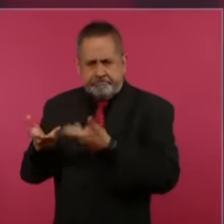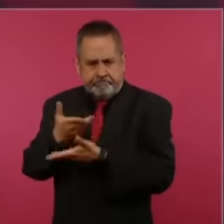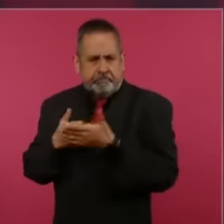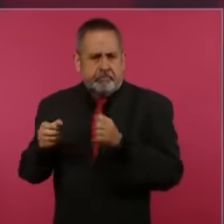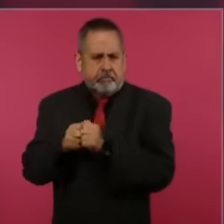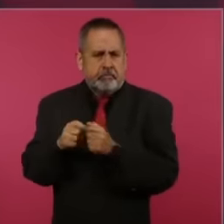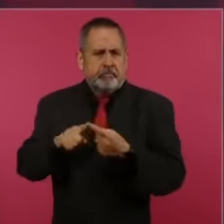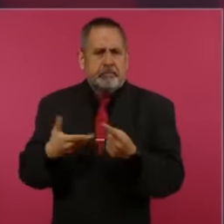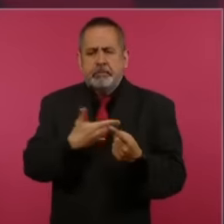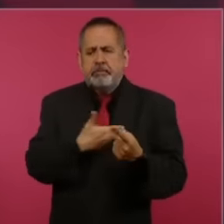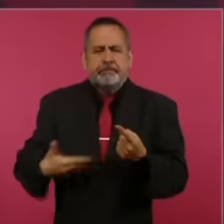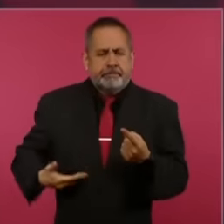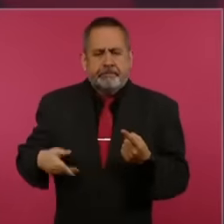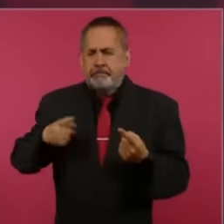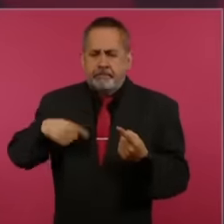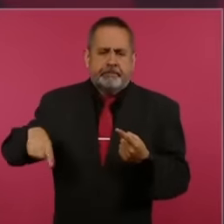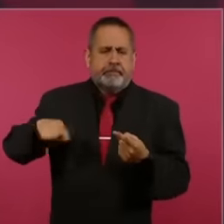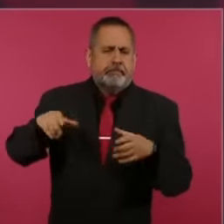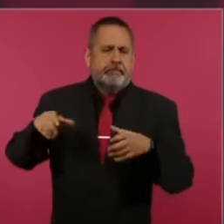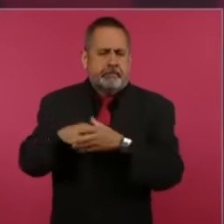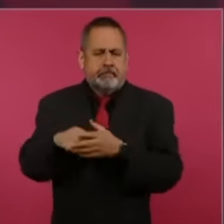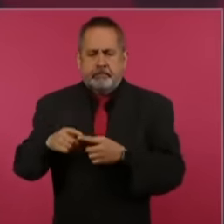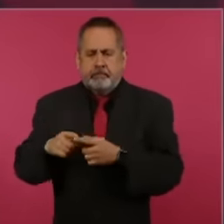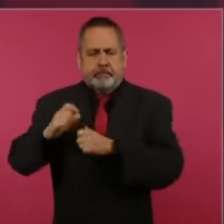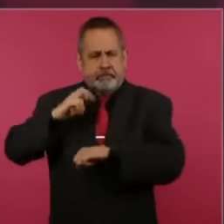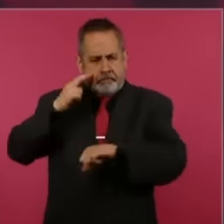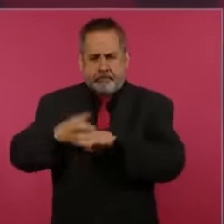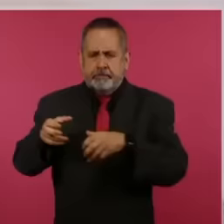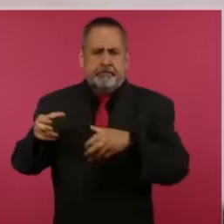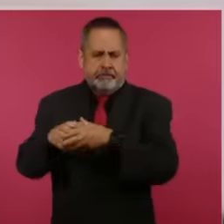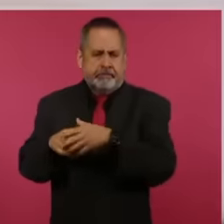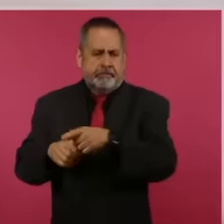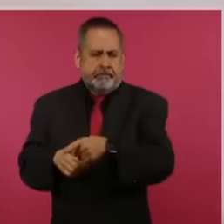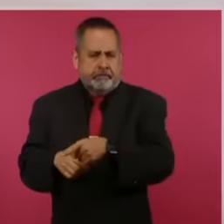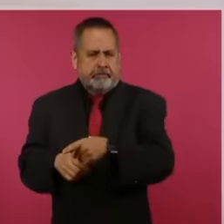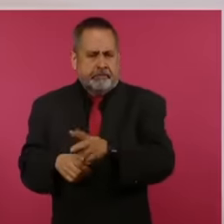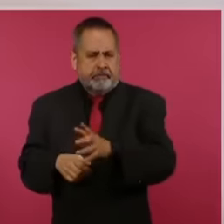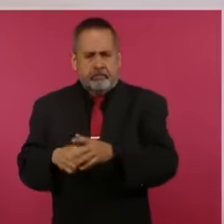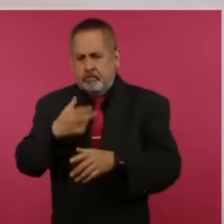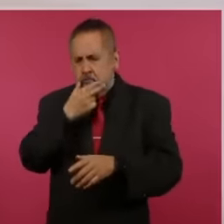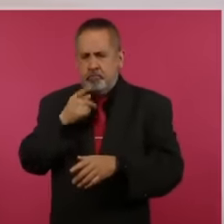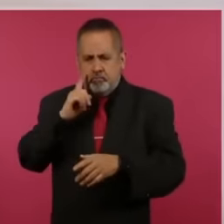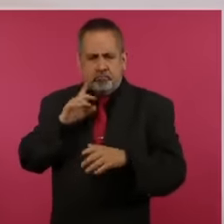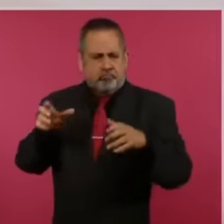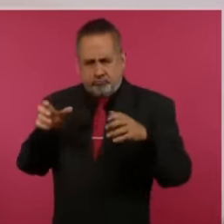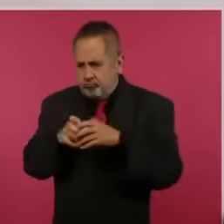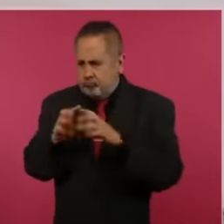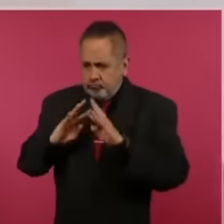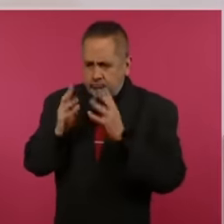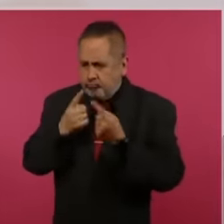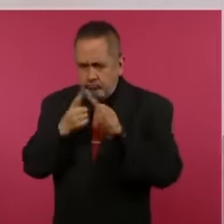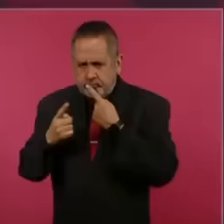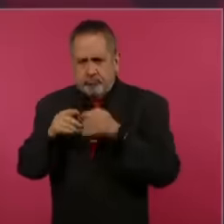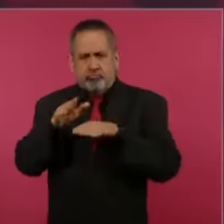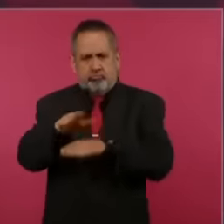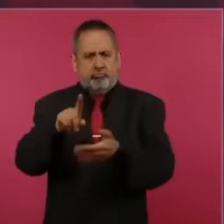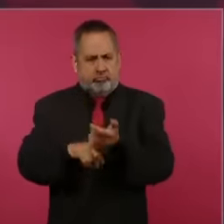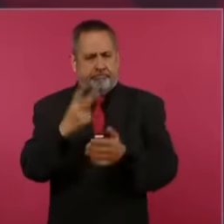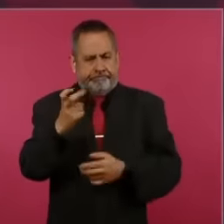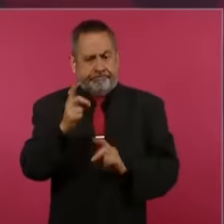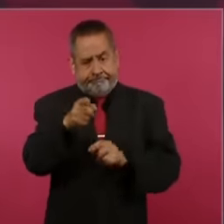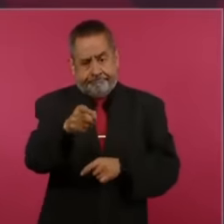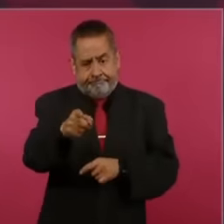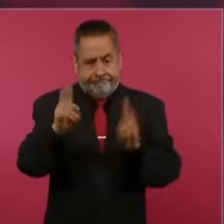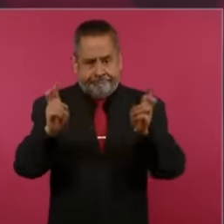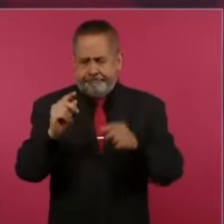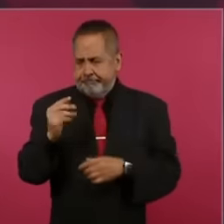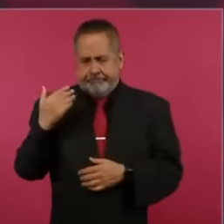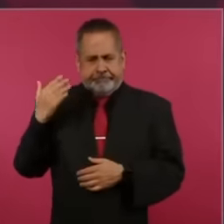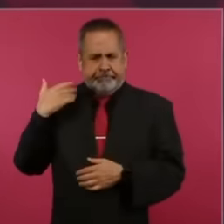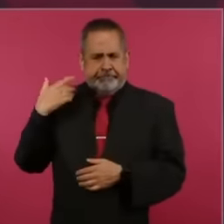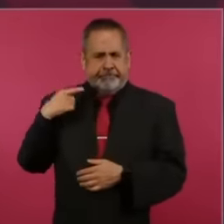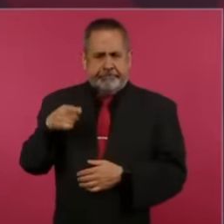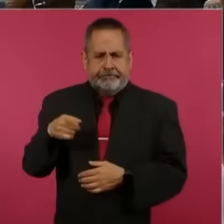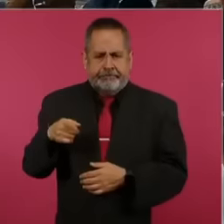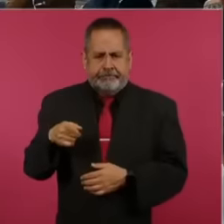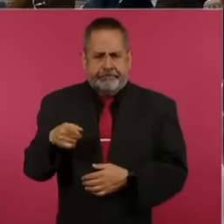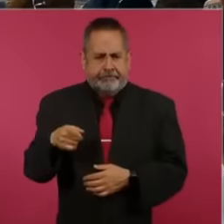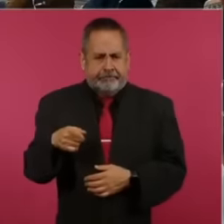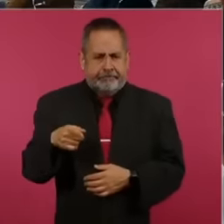presidents, prime ministers, women and men, to discuss the issue recently